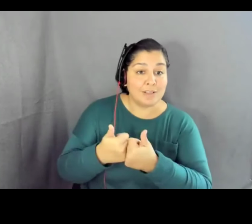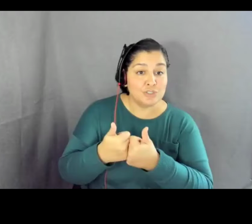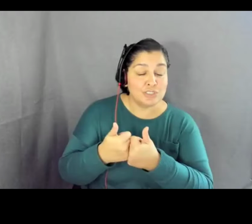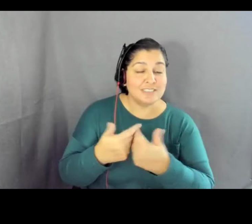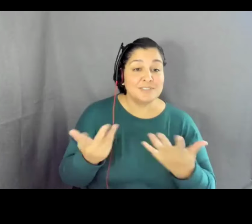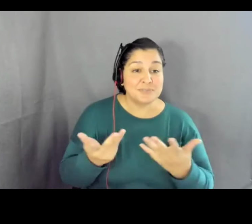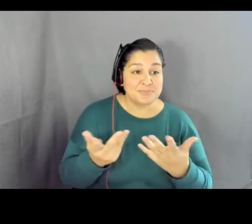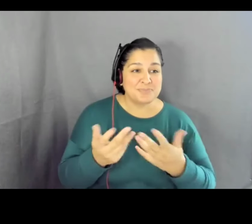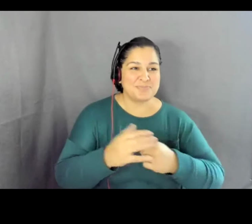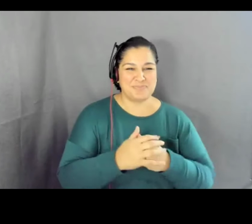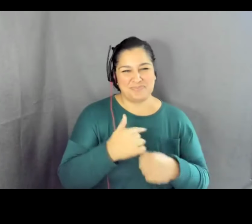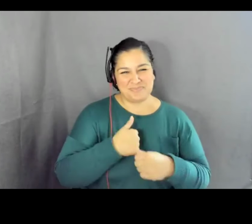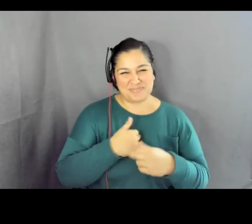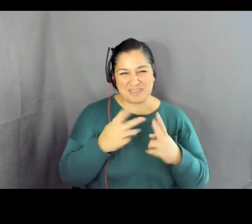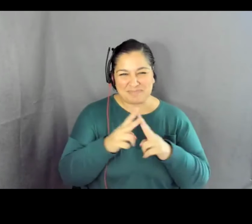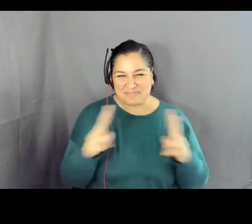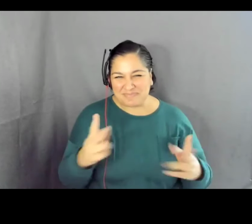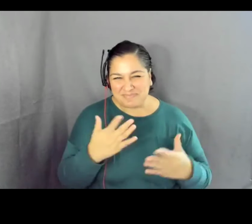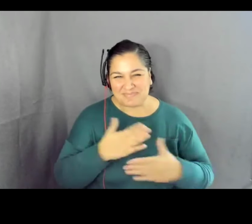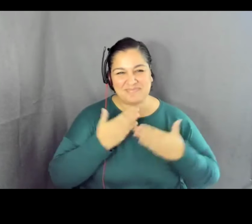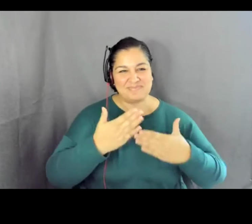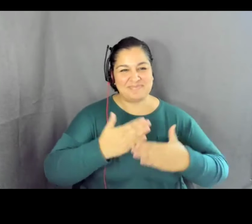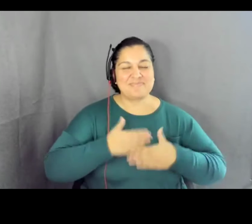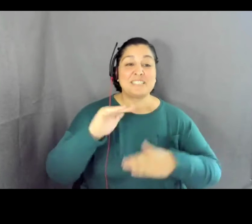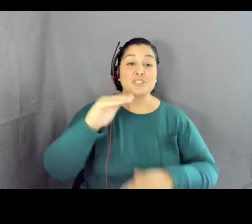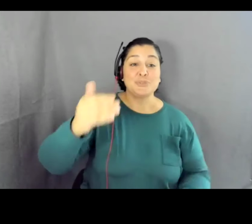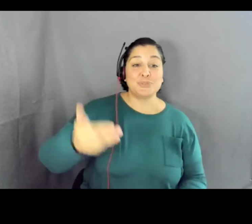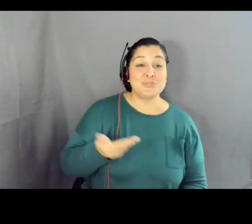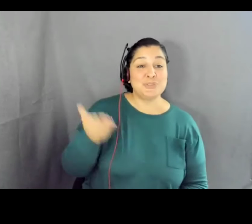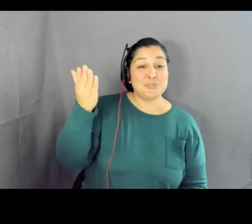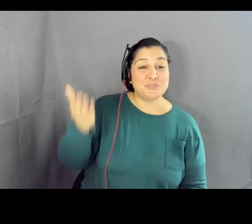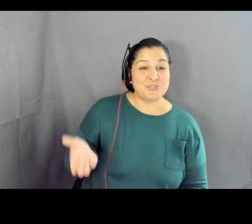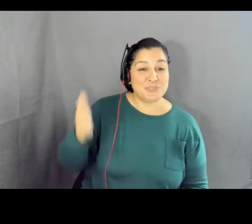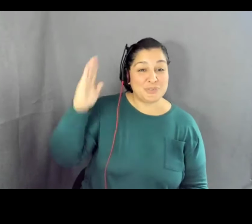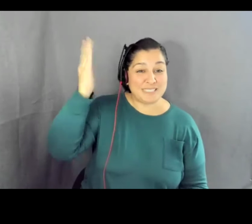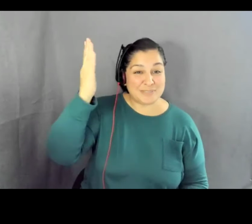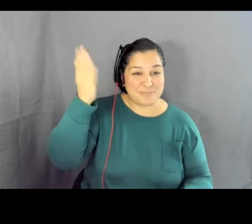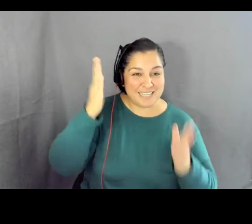I'm so pleased to introduce our speakers today, who will be providing their perspectives on these questions